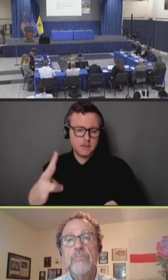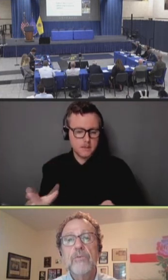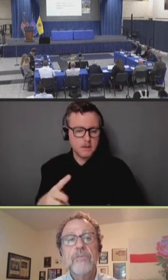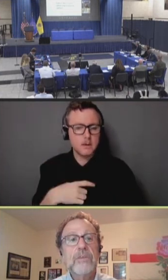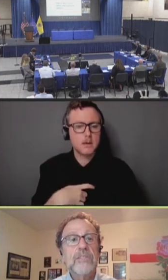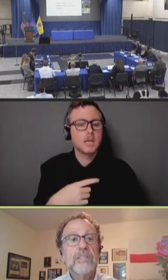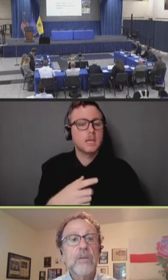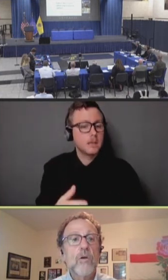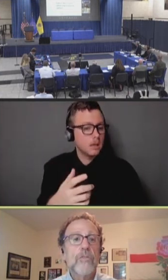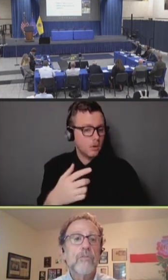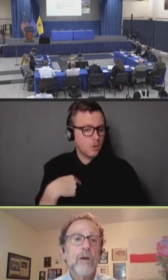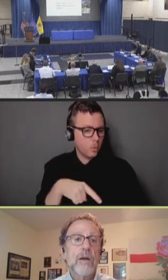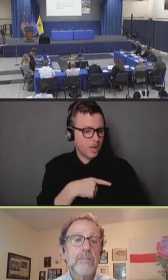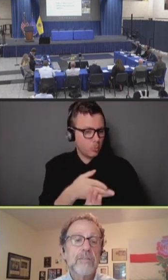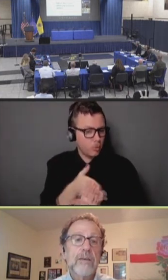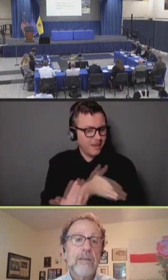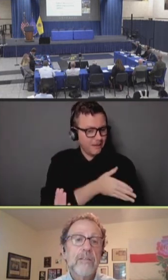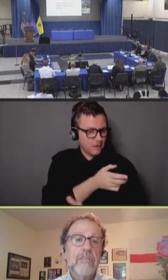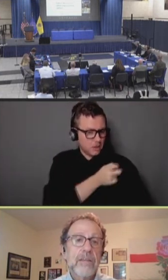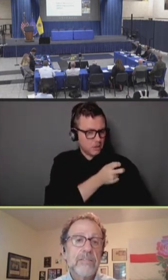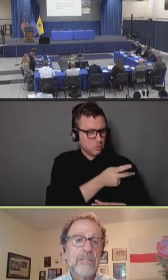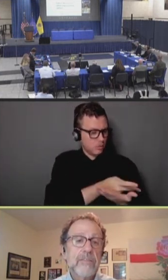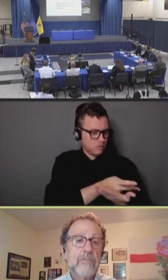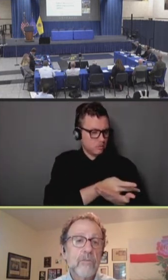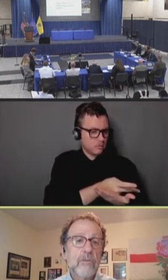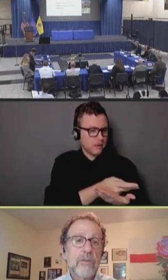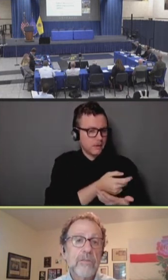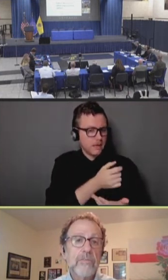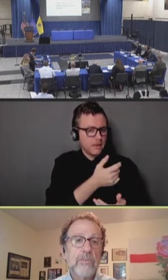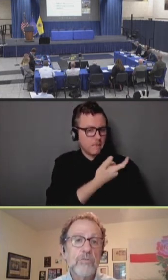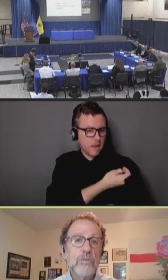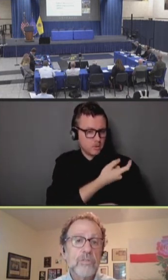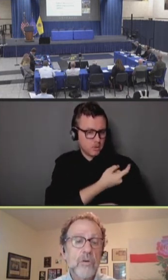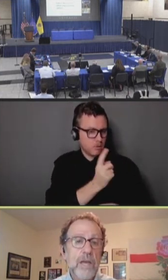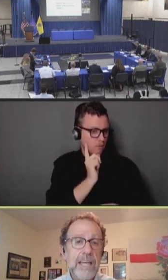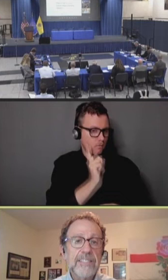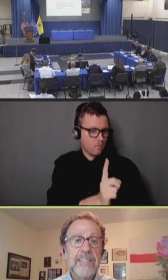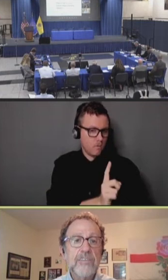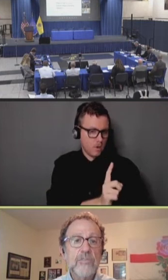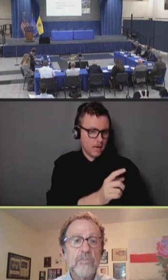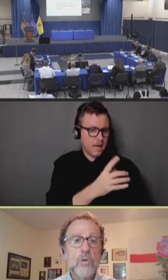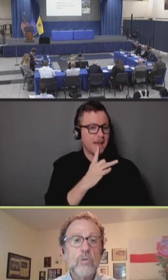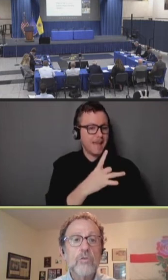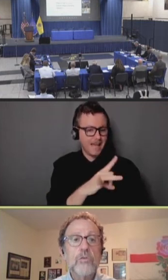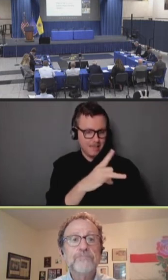previously authorized the vaccine for individuals 18 years and older.